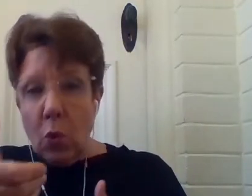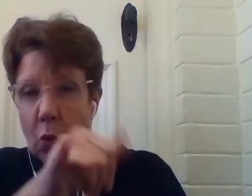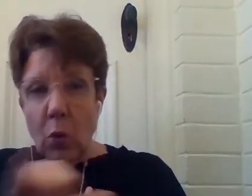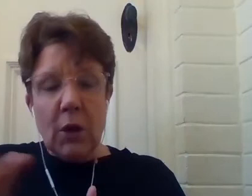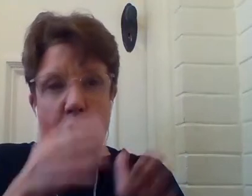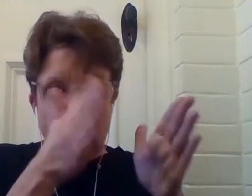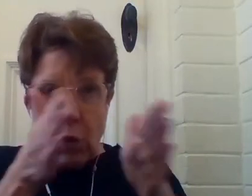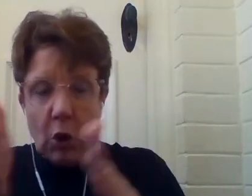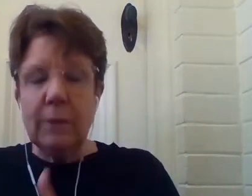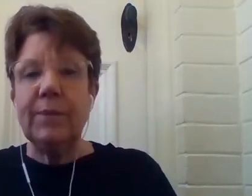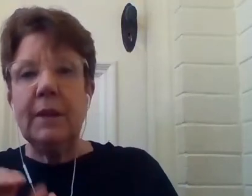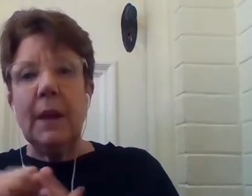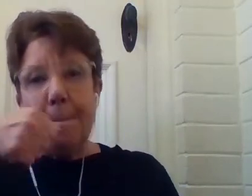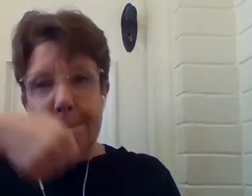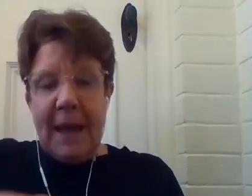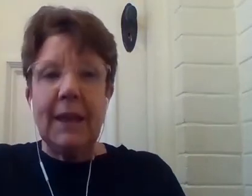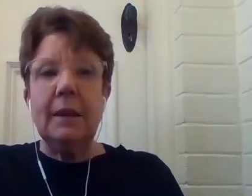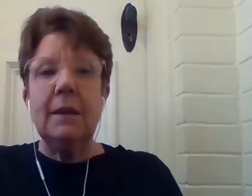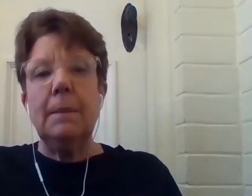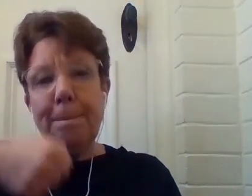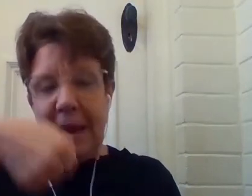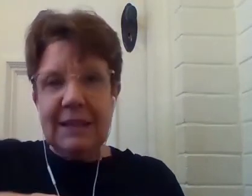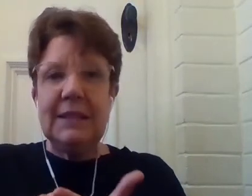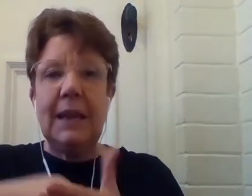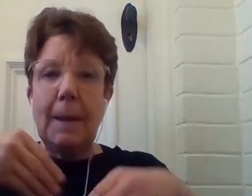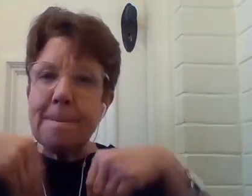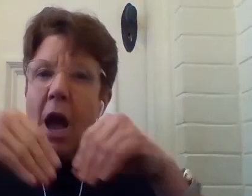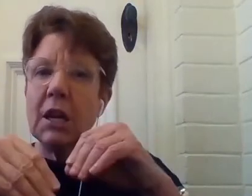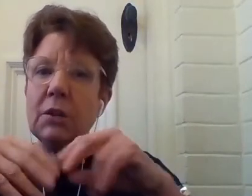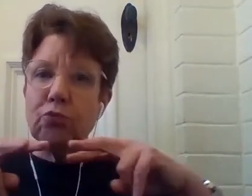some basic market research is a good idea. There's more links for that on